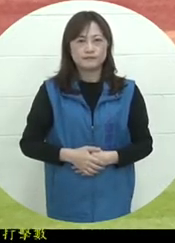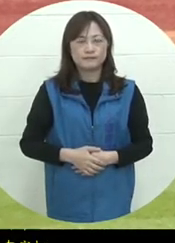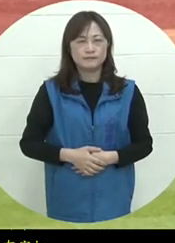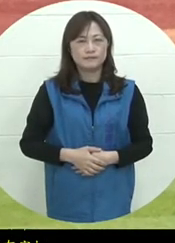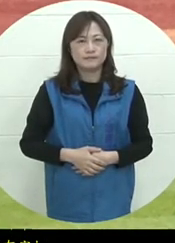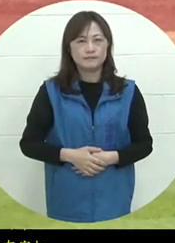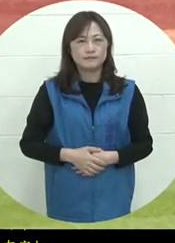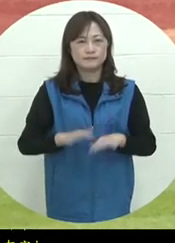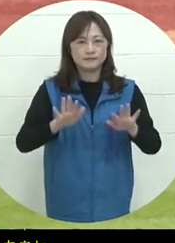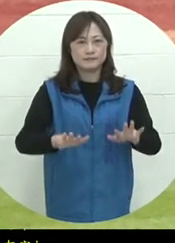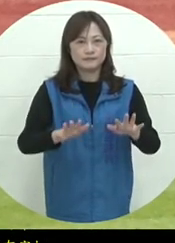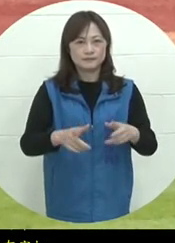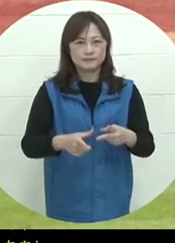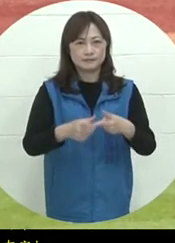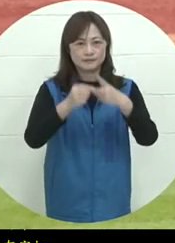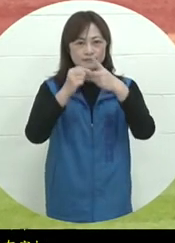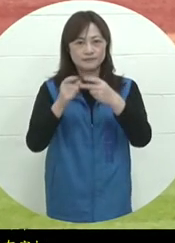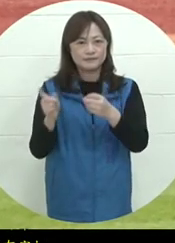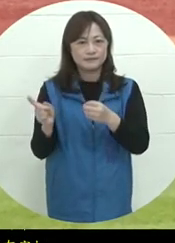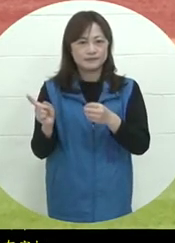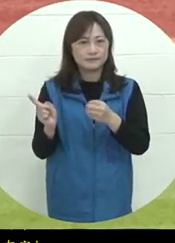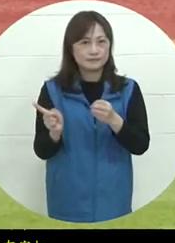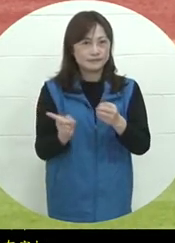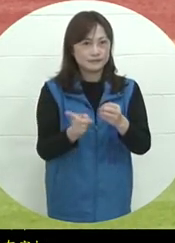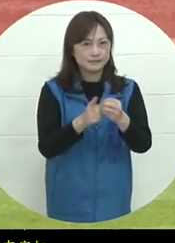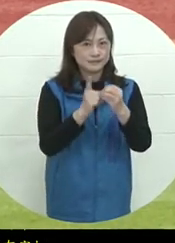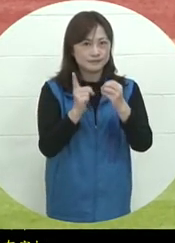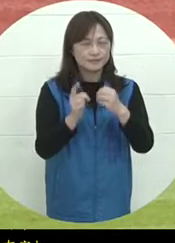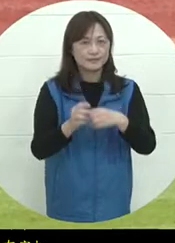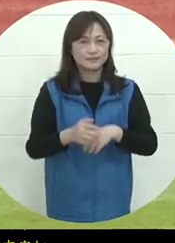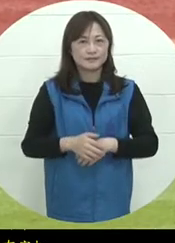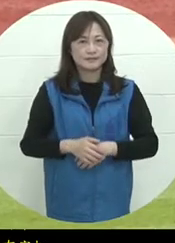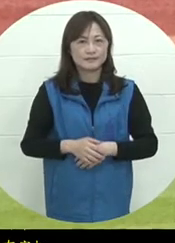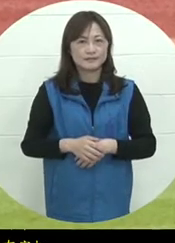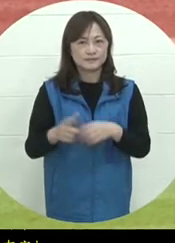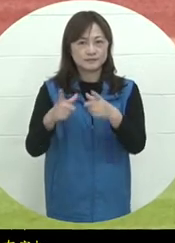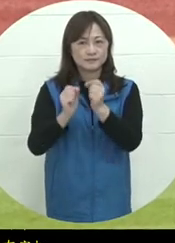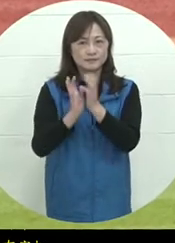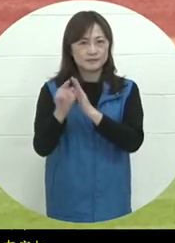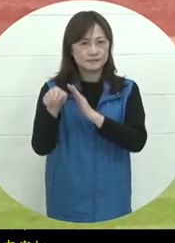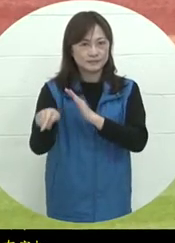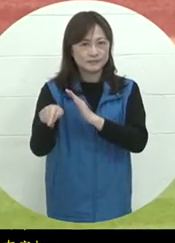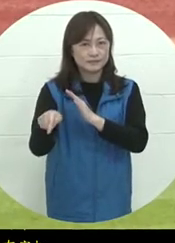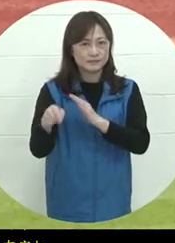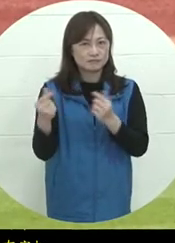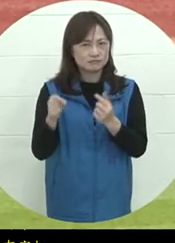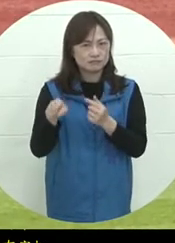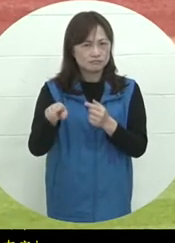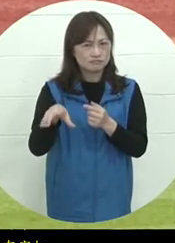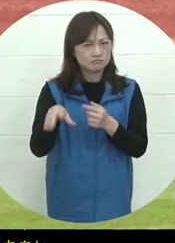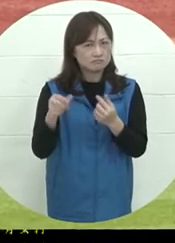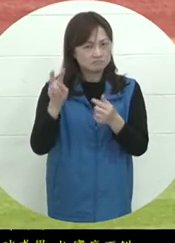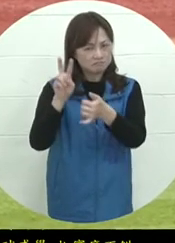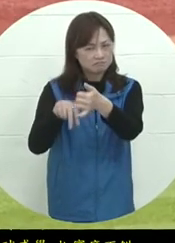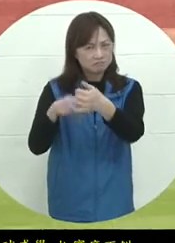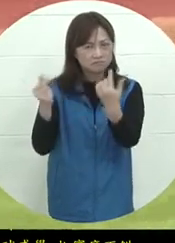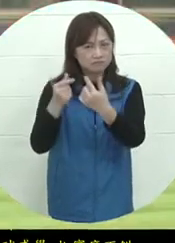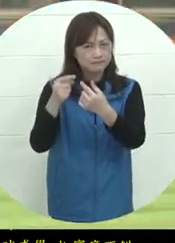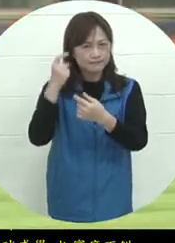Now that the second bat has been going on for a long time, it seems that he has the idea of promoting something from the beginning,